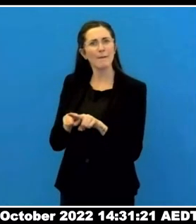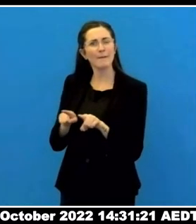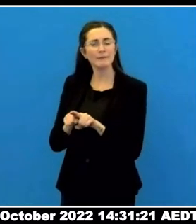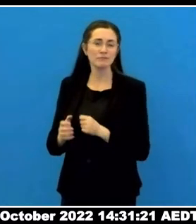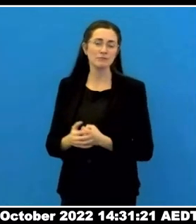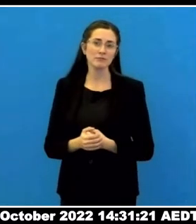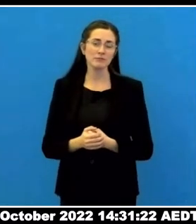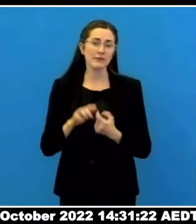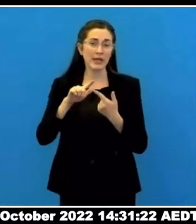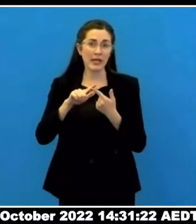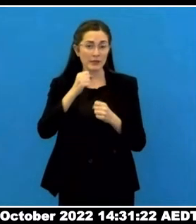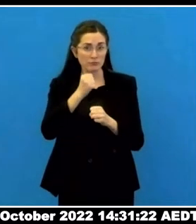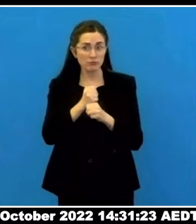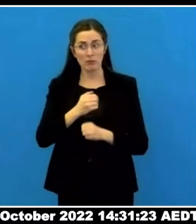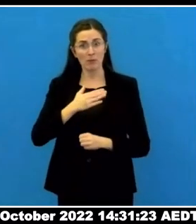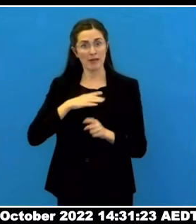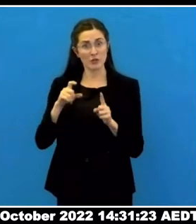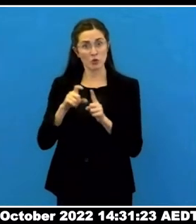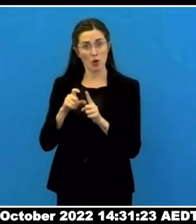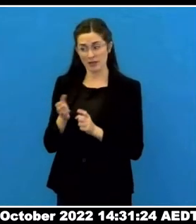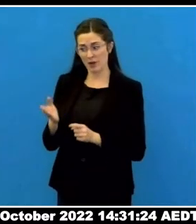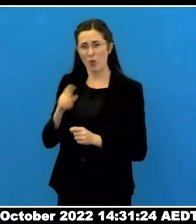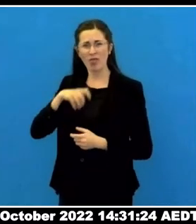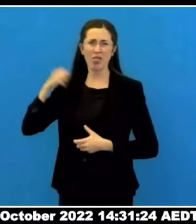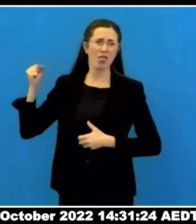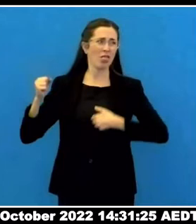For example, like, when my daughter rips her clothes,